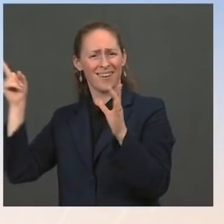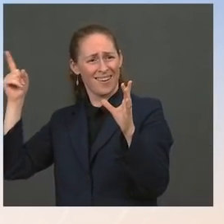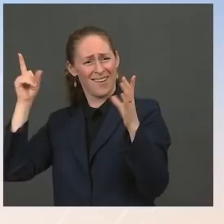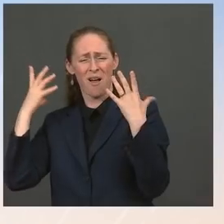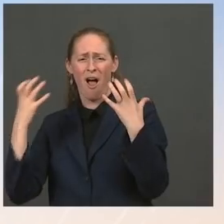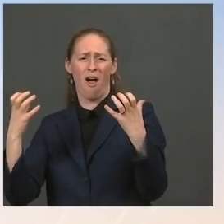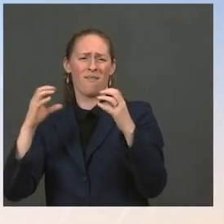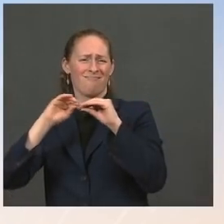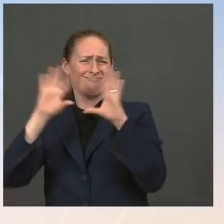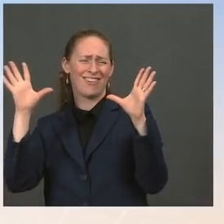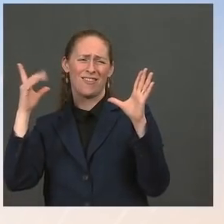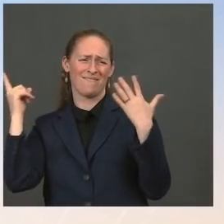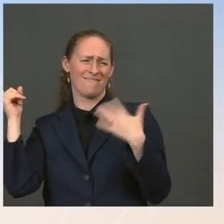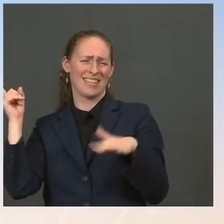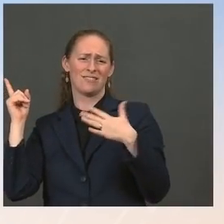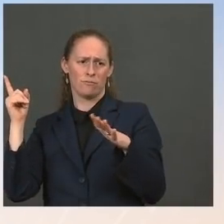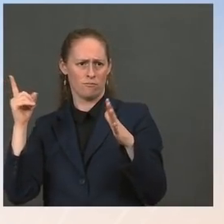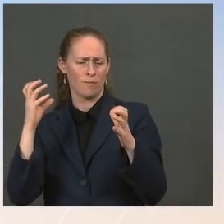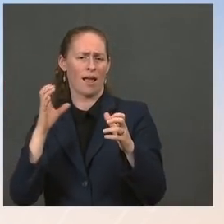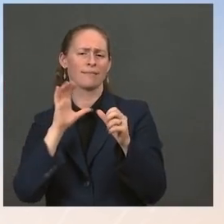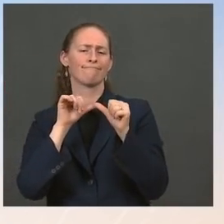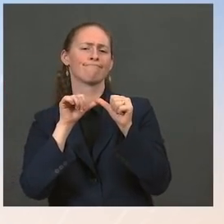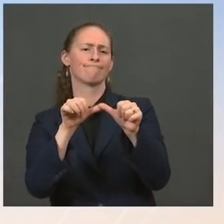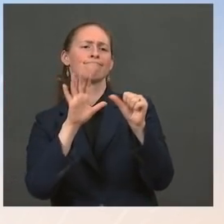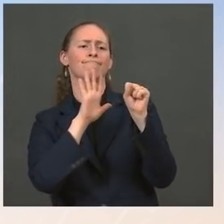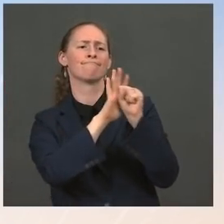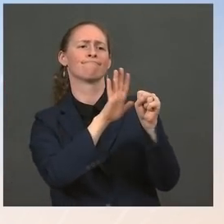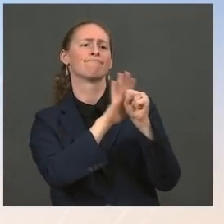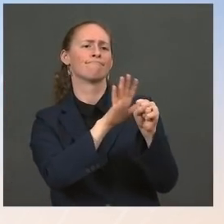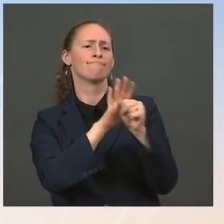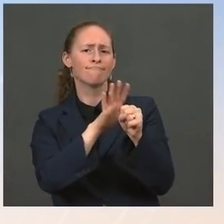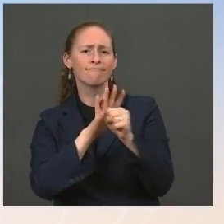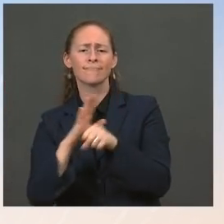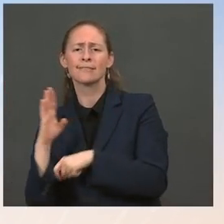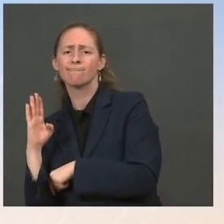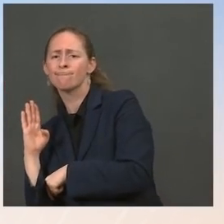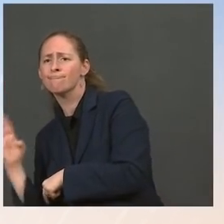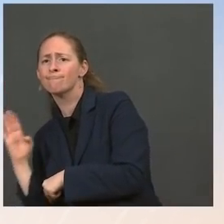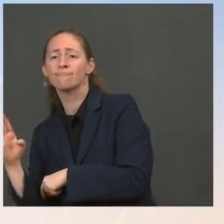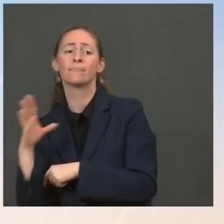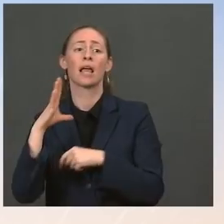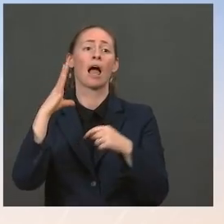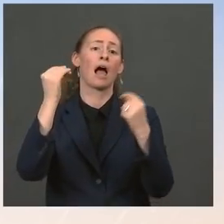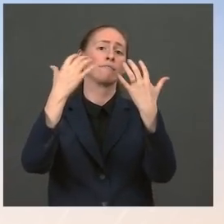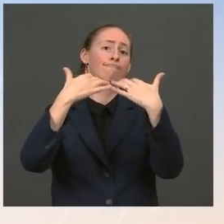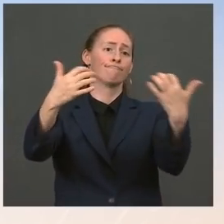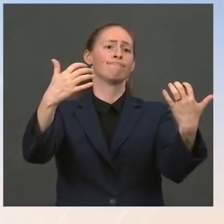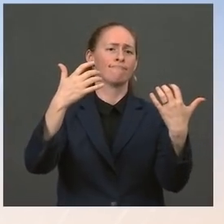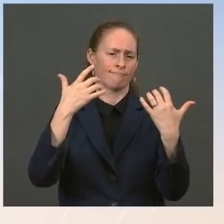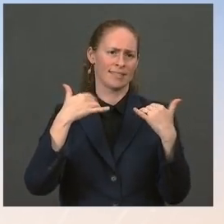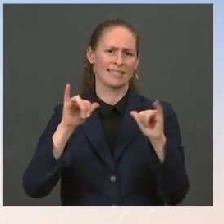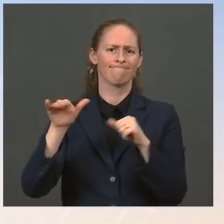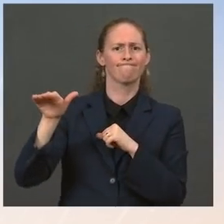He will continue to advocate publicly, privately, and continue to be a partner to the Vice President. He absolutely feels this is essential